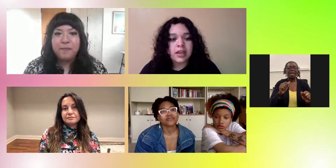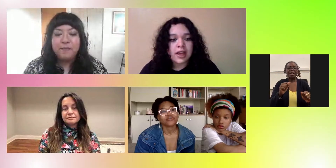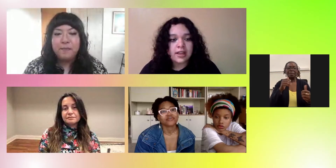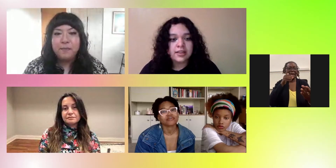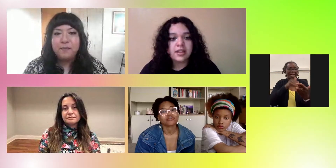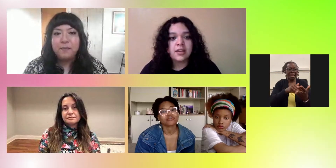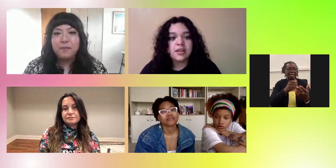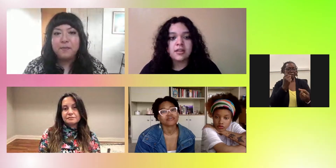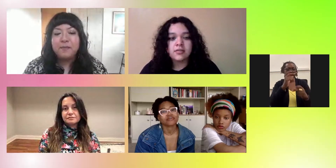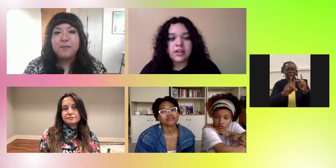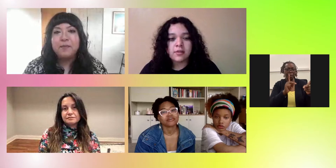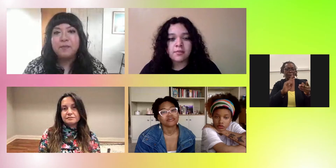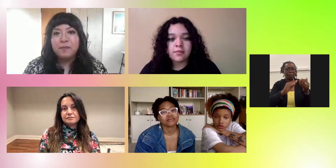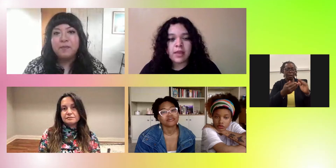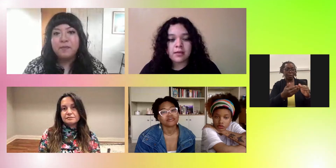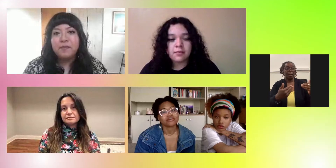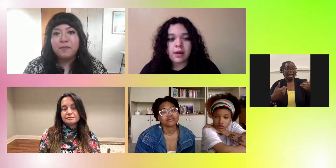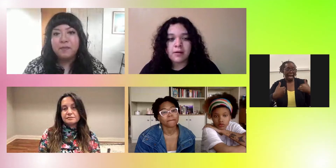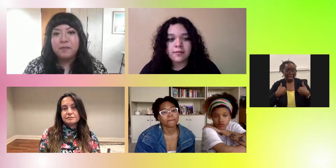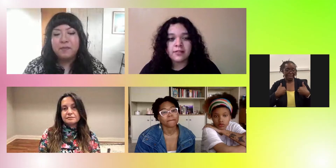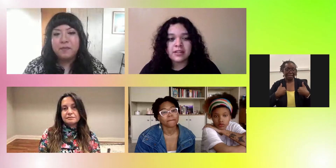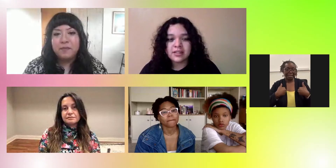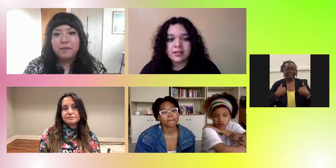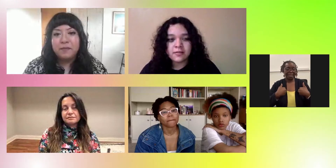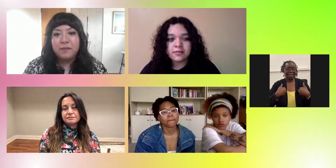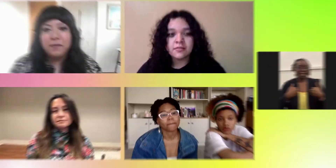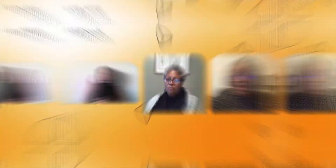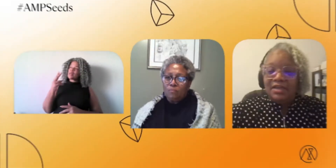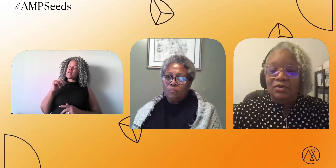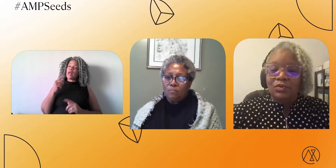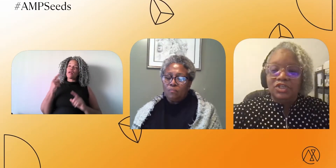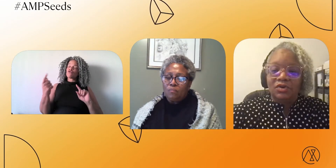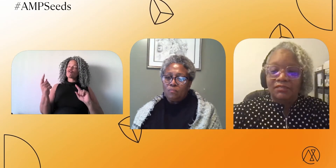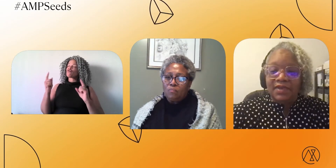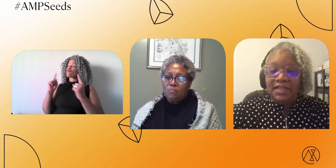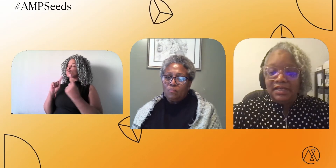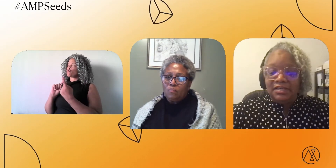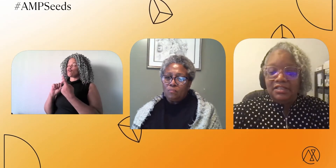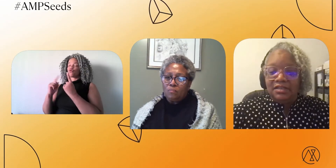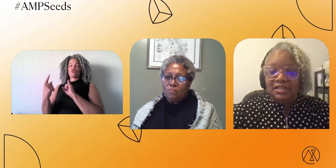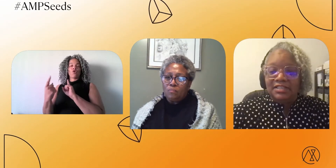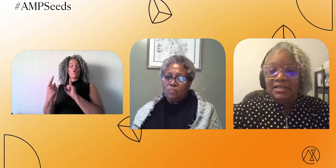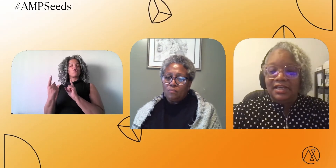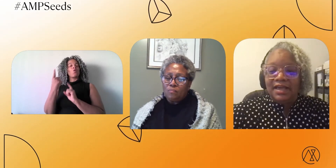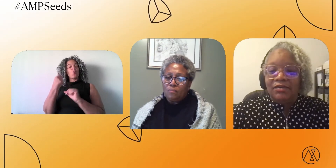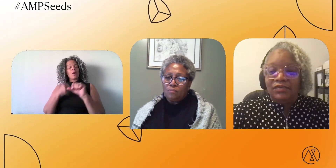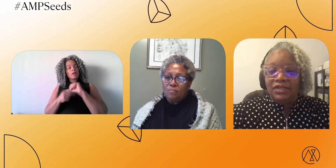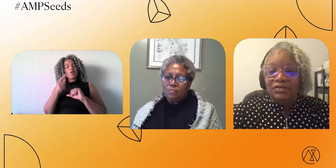has is already powerful in itself. And who is your village that is looking out for you?